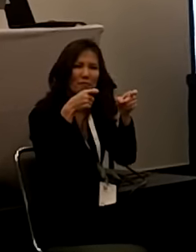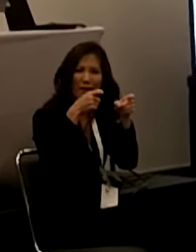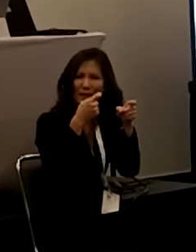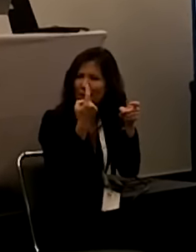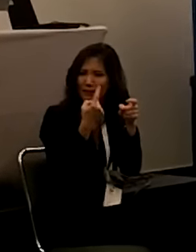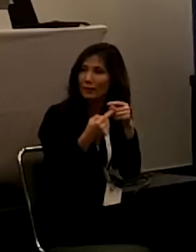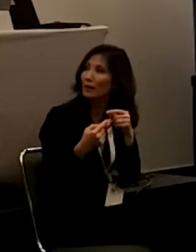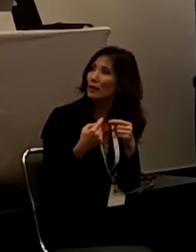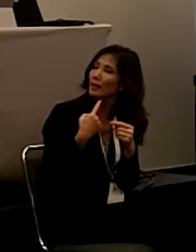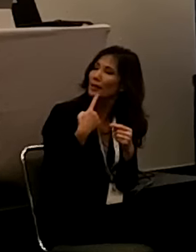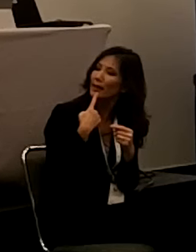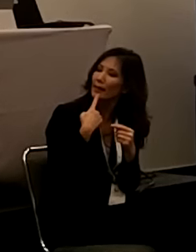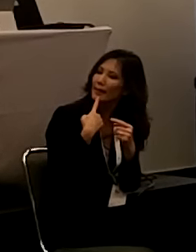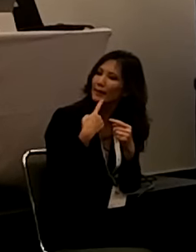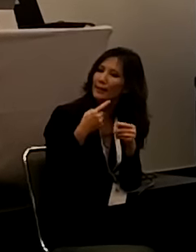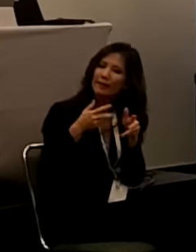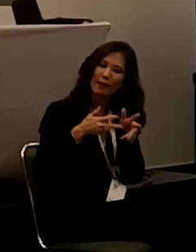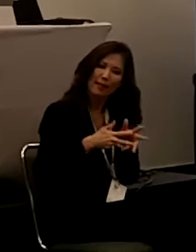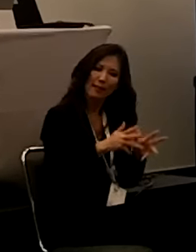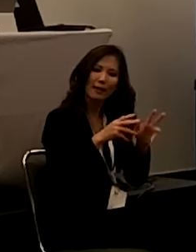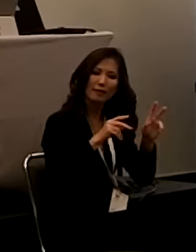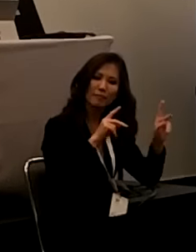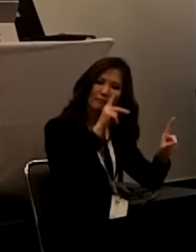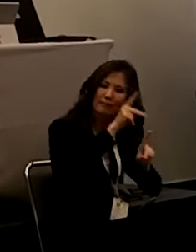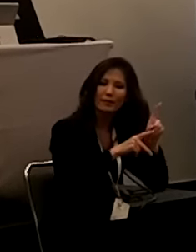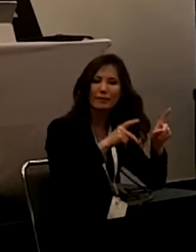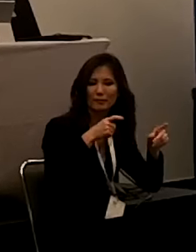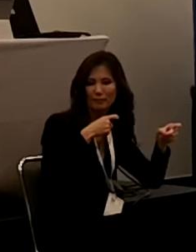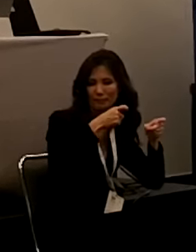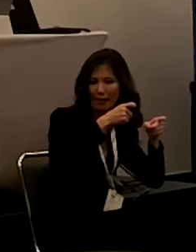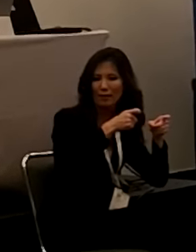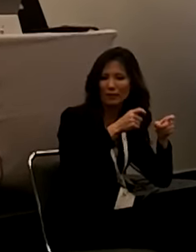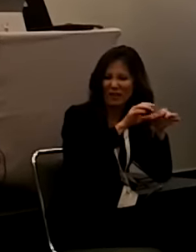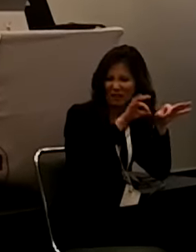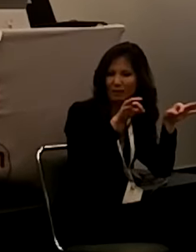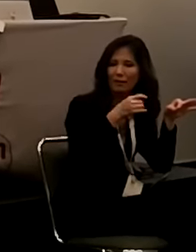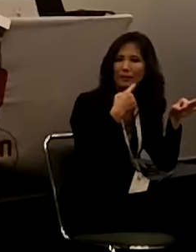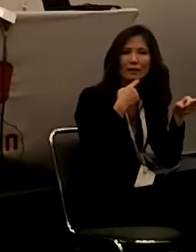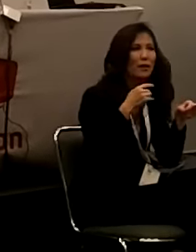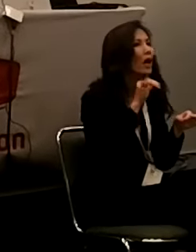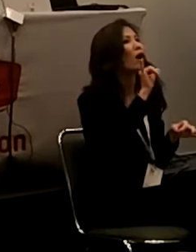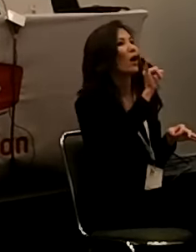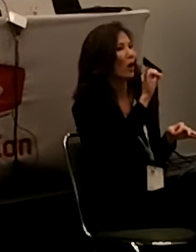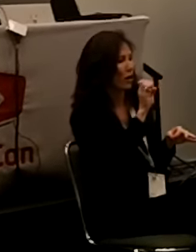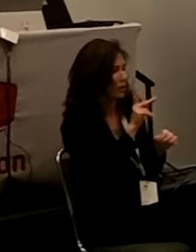It says, "Let People Manage." Okay, okay, okay.